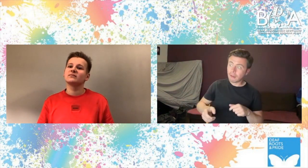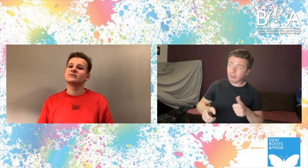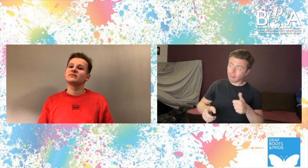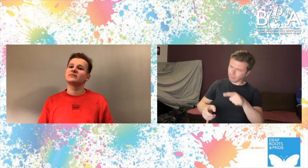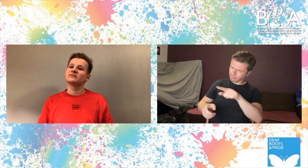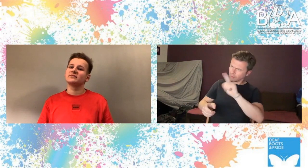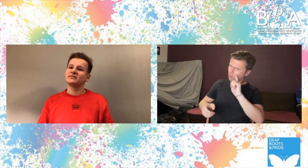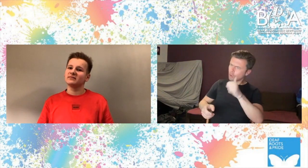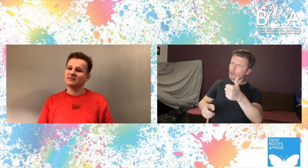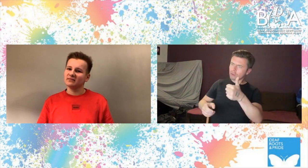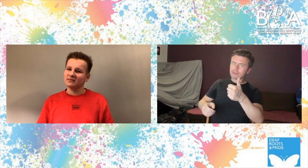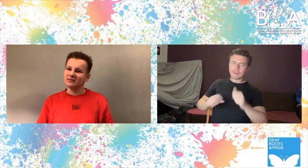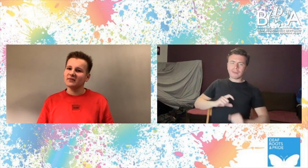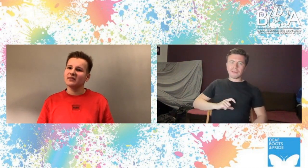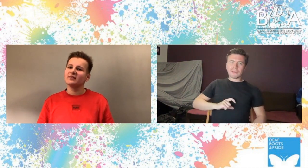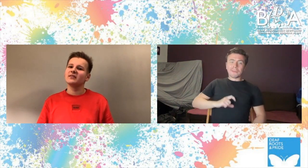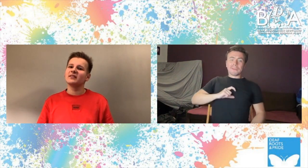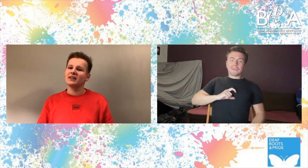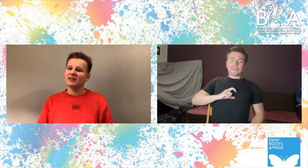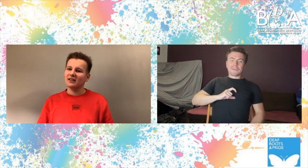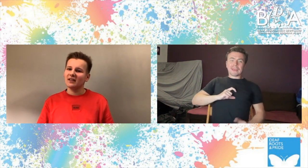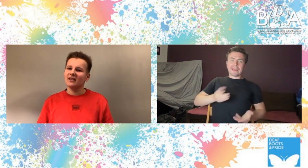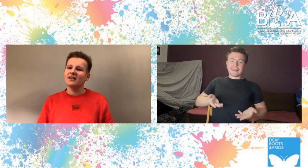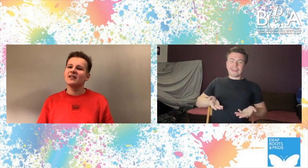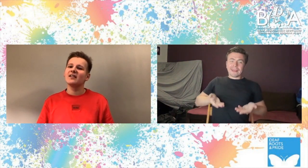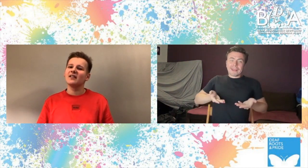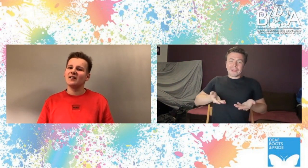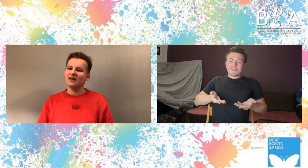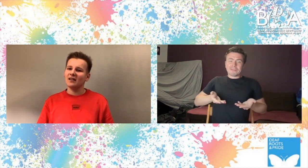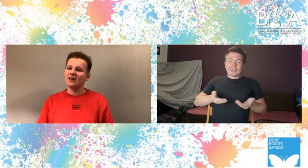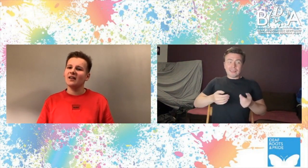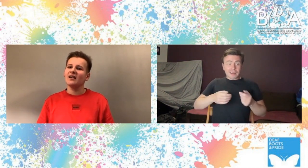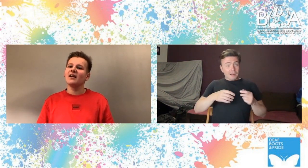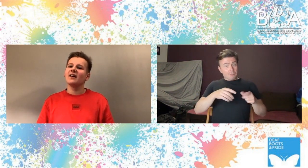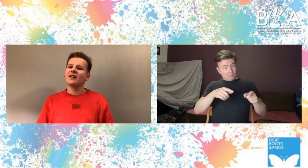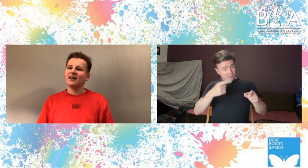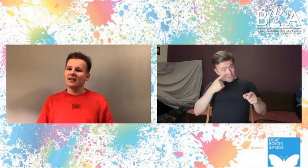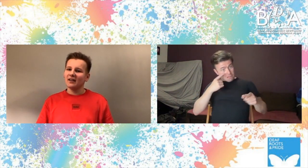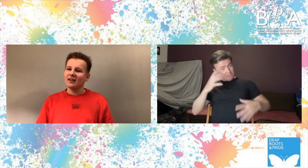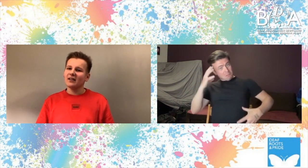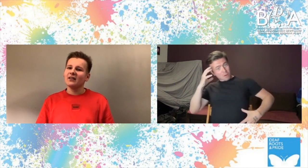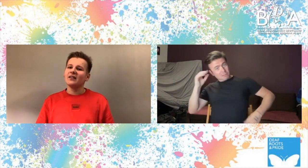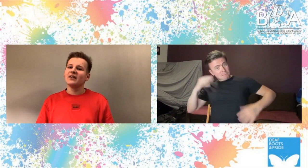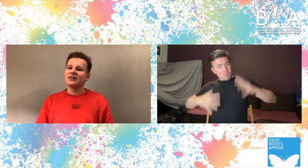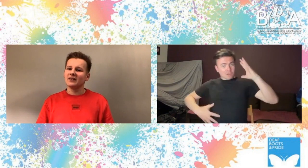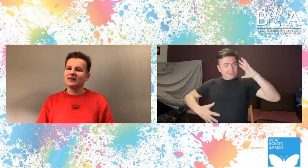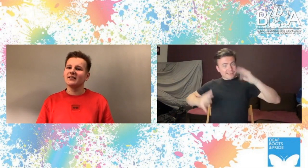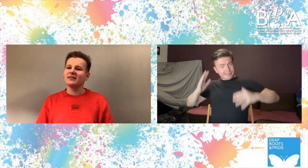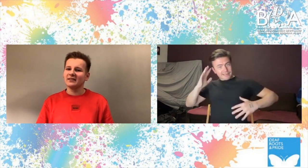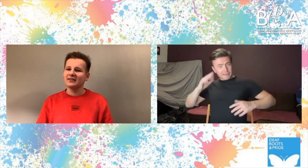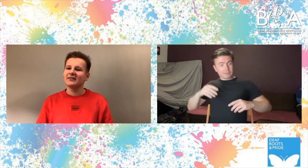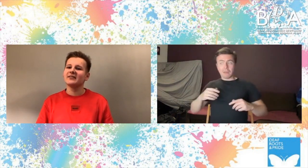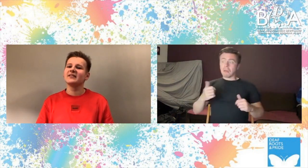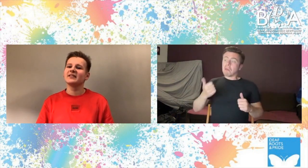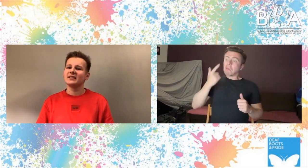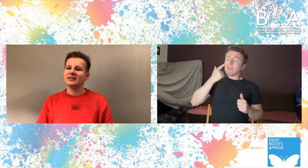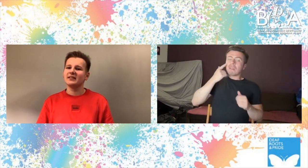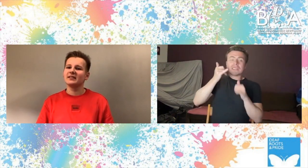to lift them. Maybe you can get a model to do some poses, maybe they need to do